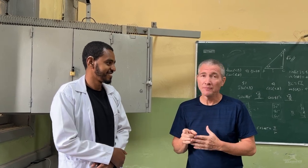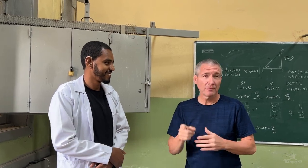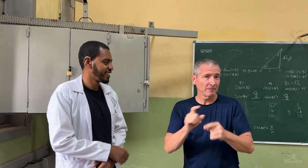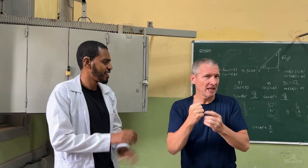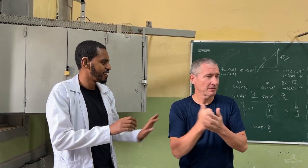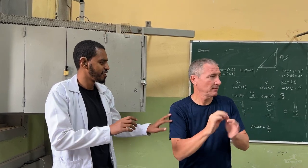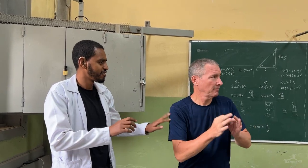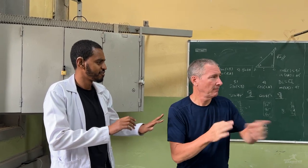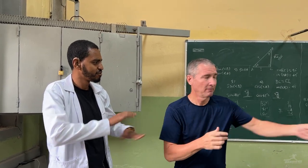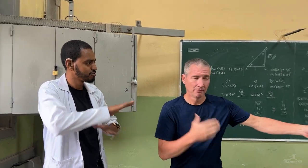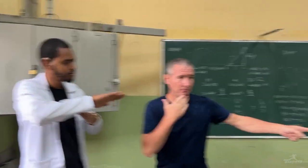I need a helping hand here.